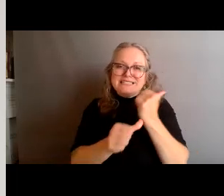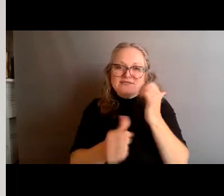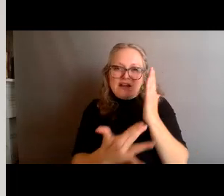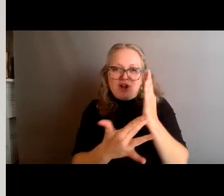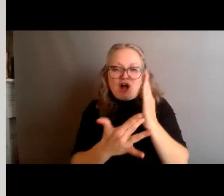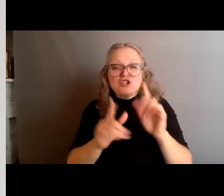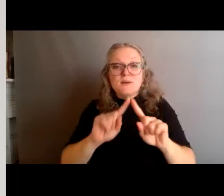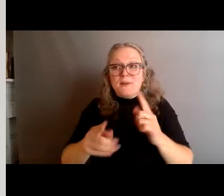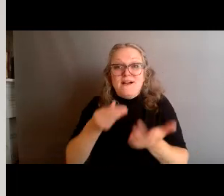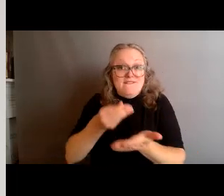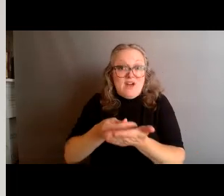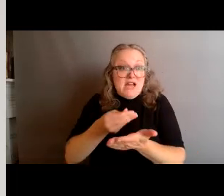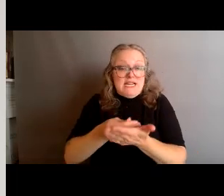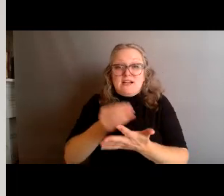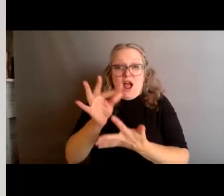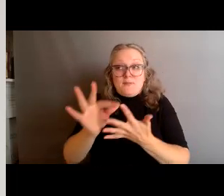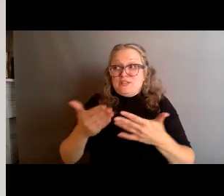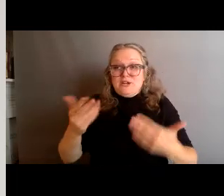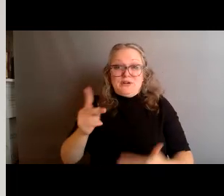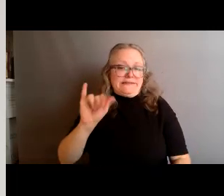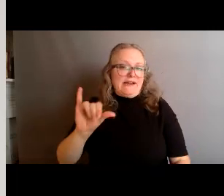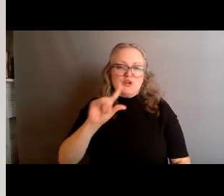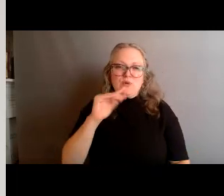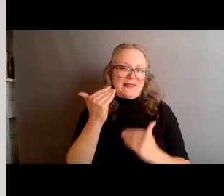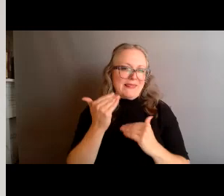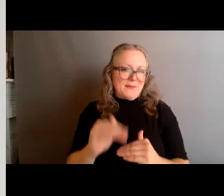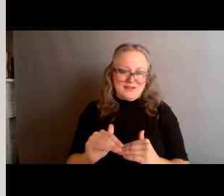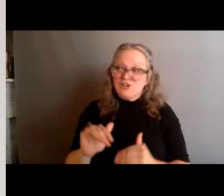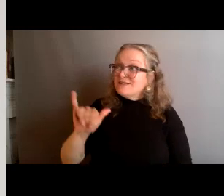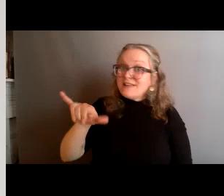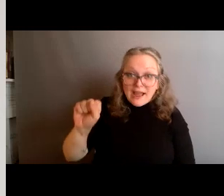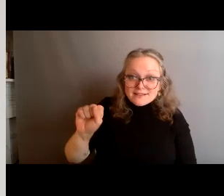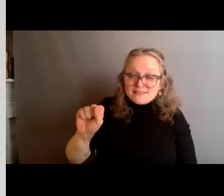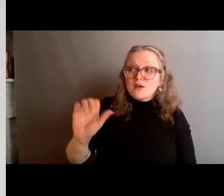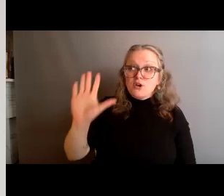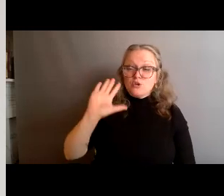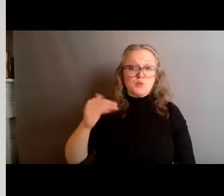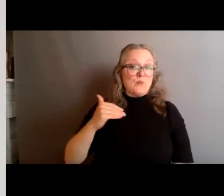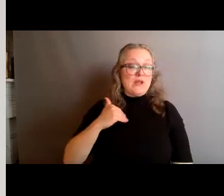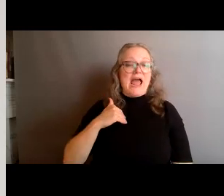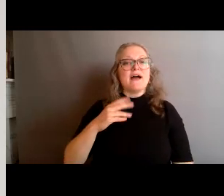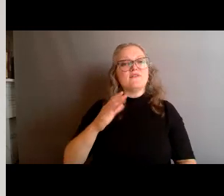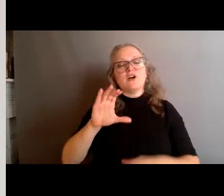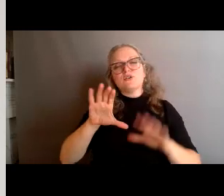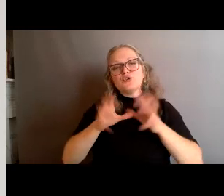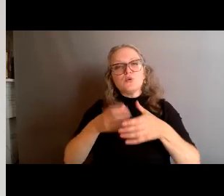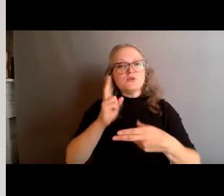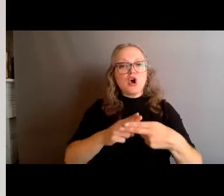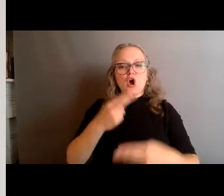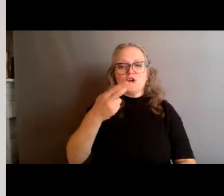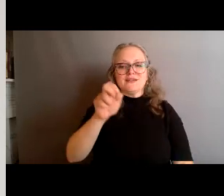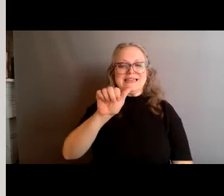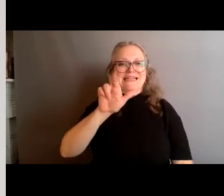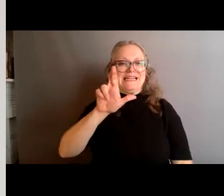are very limited. But. Very limited, used to have here now and they were wonderful. Yeah.